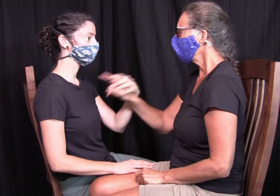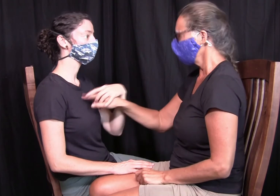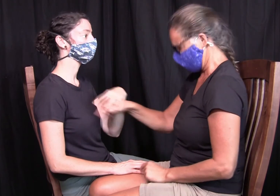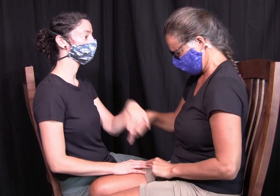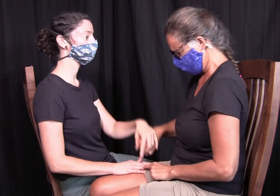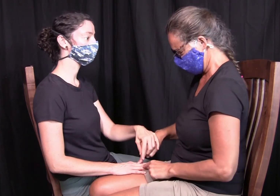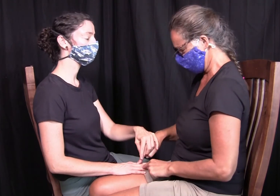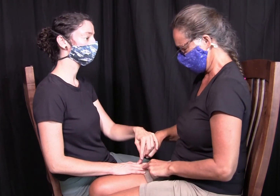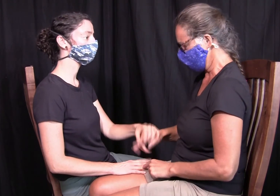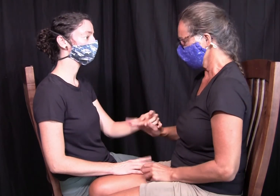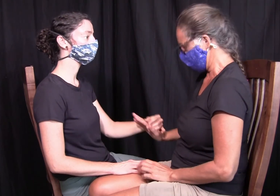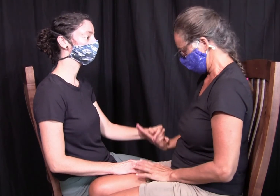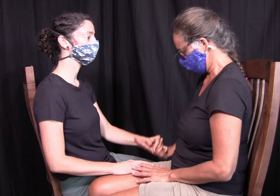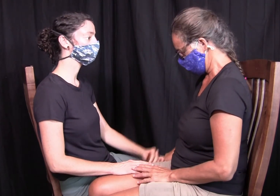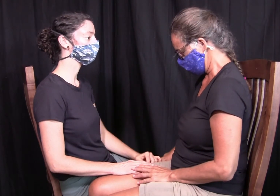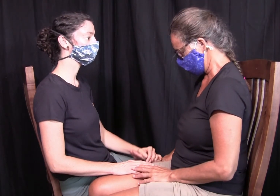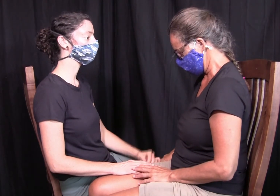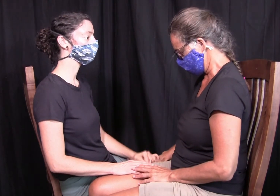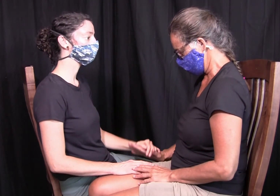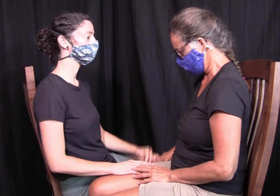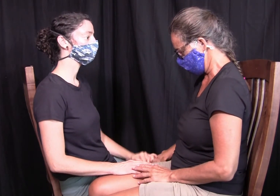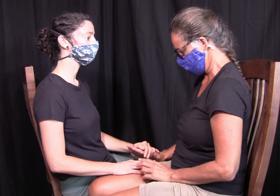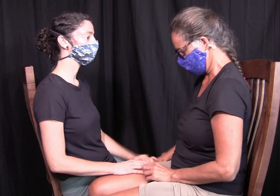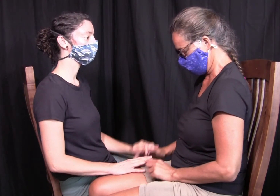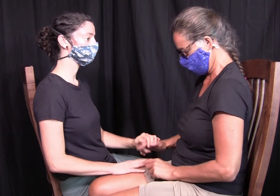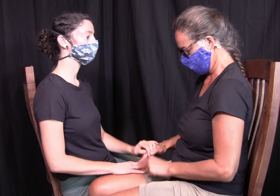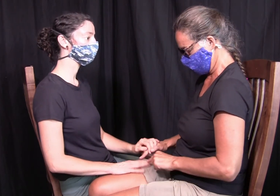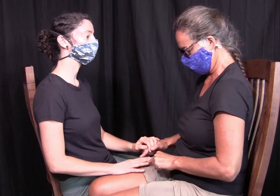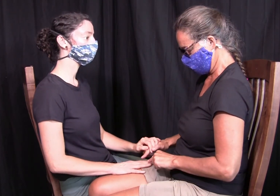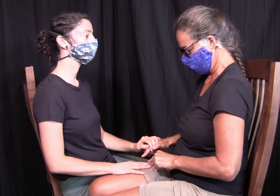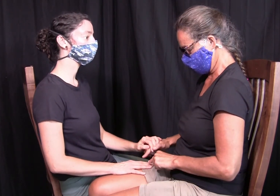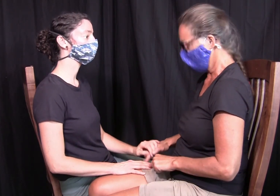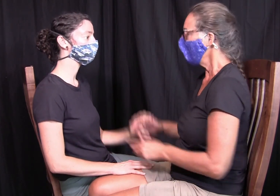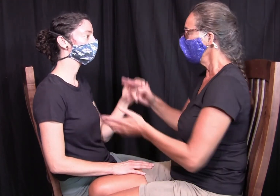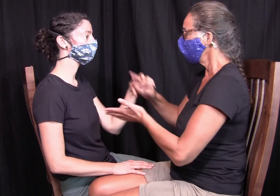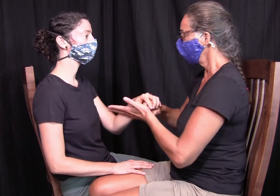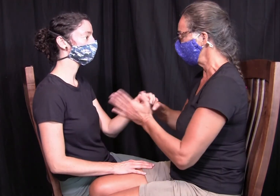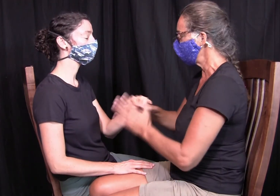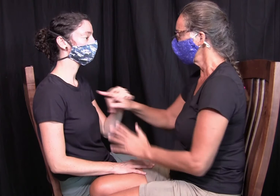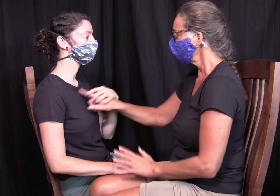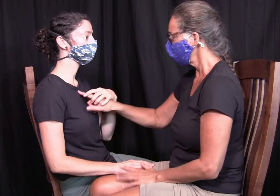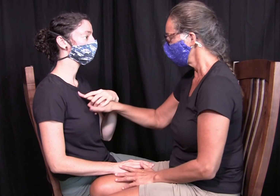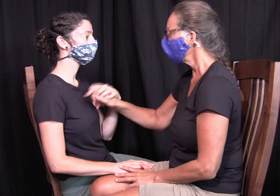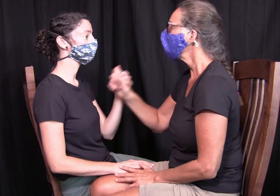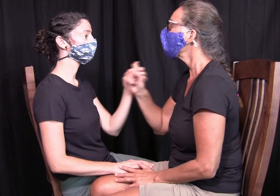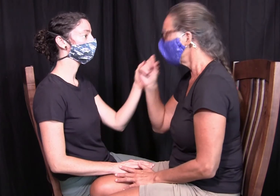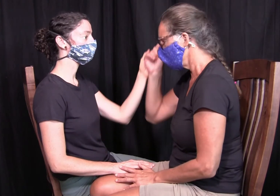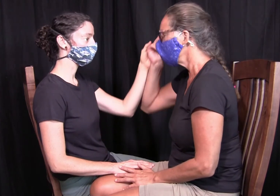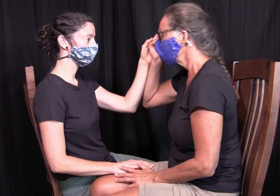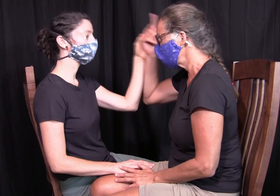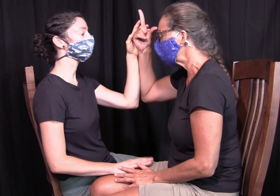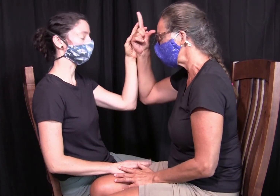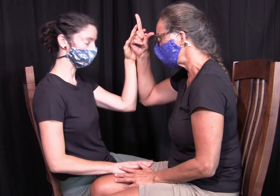This hand-tapping you were doing indicates that you understand what I'm saying. It may appear to indicate a sense of urgency,